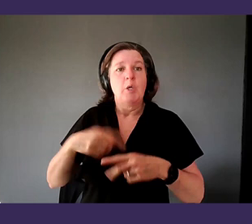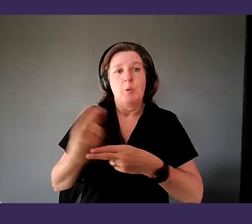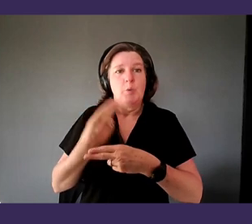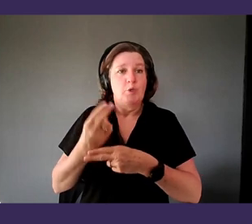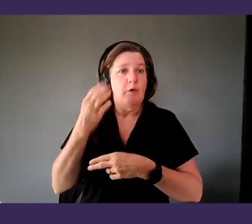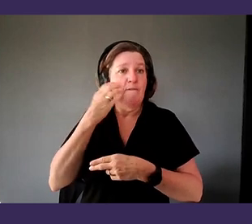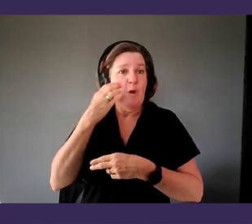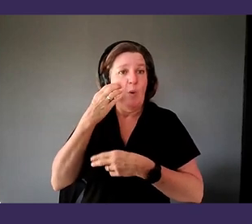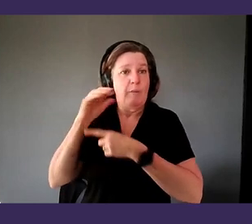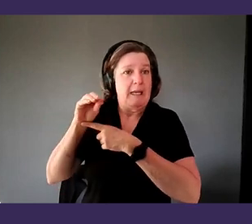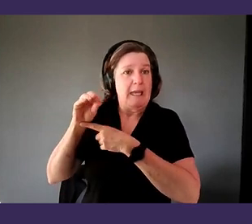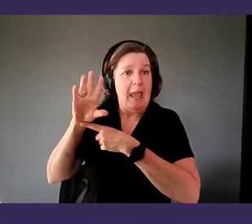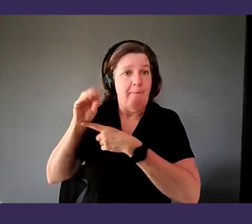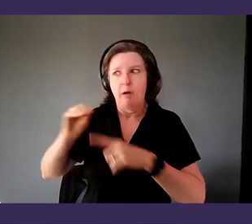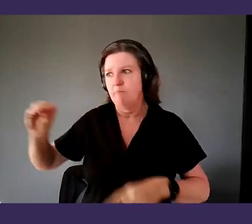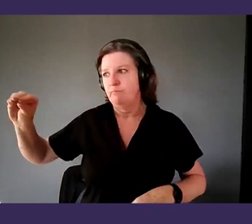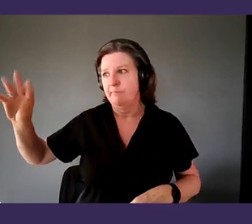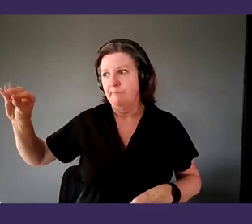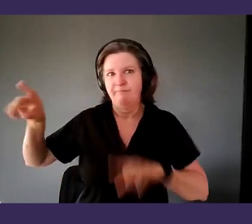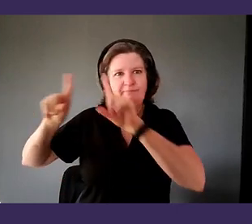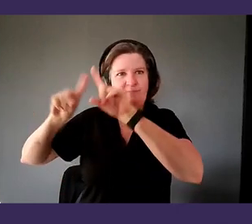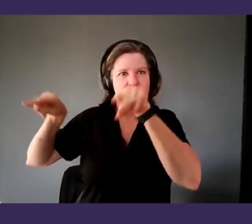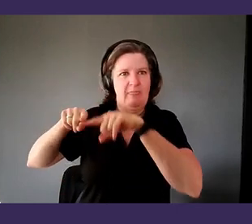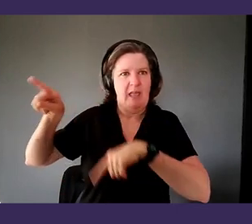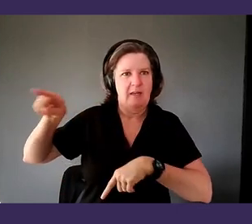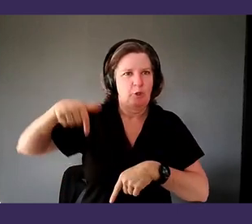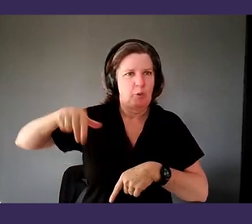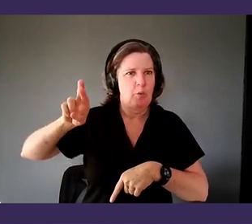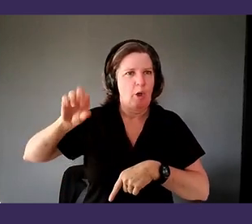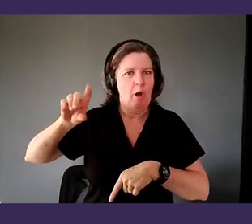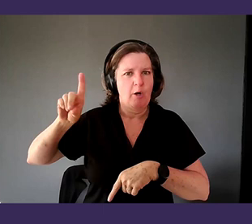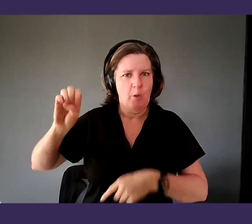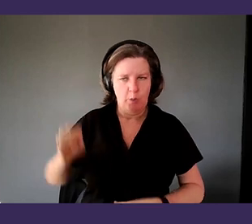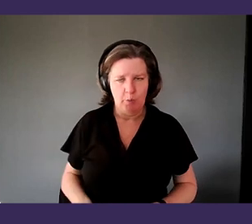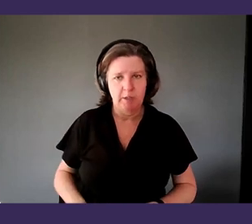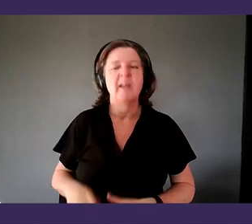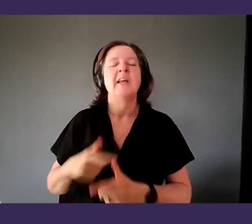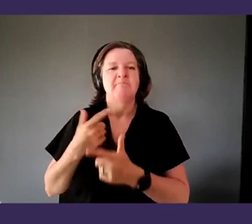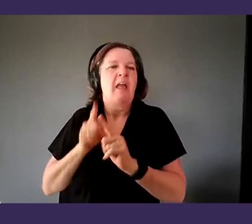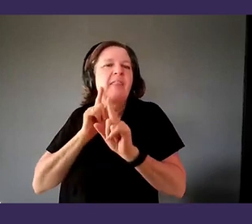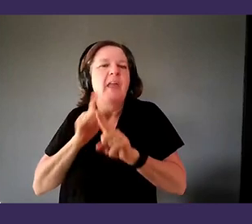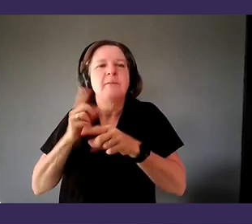that's on the right side of the screen and you'll take a brief survey about this presentation.